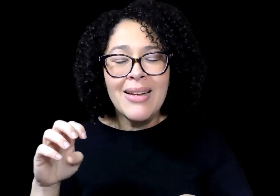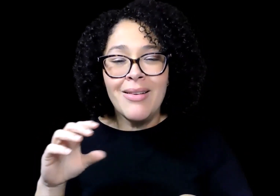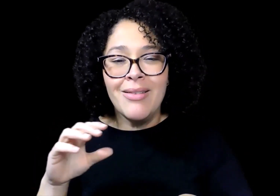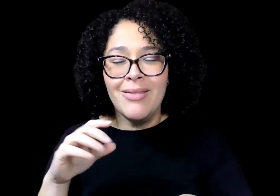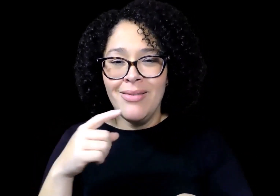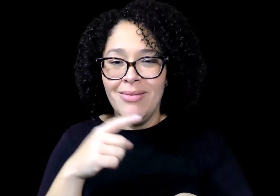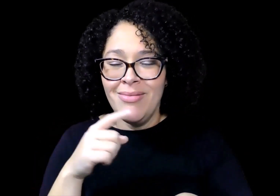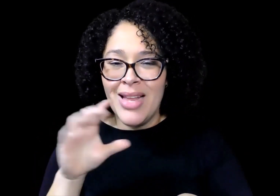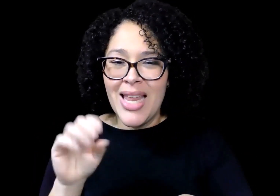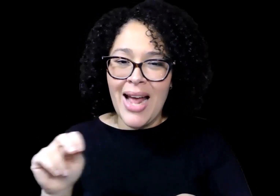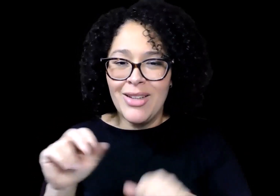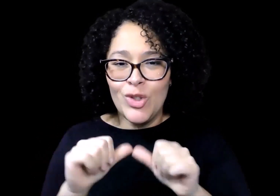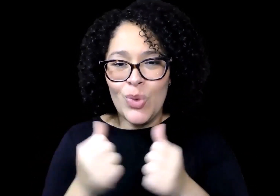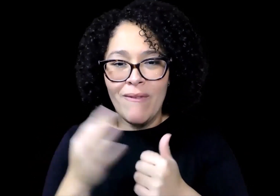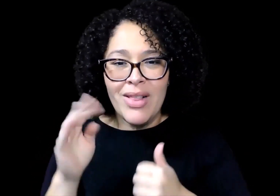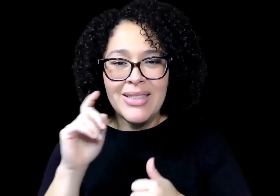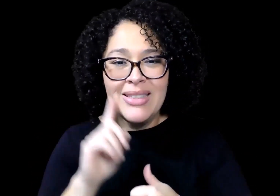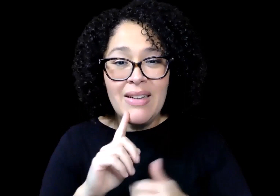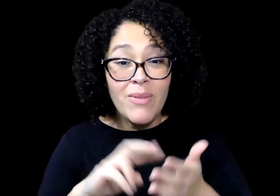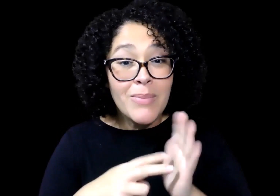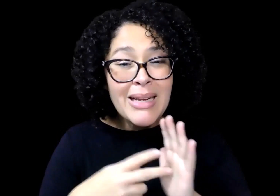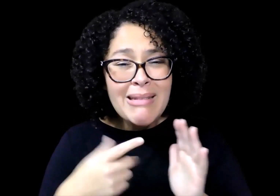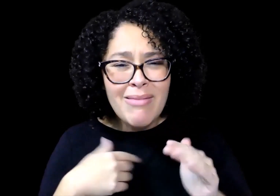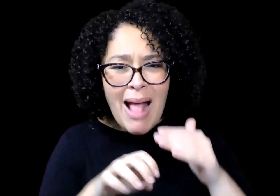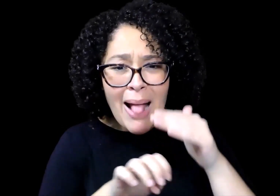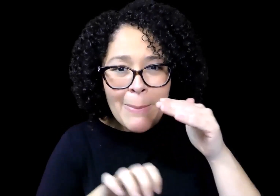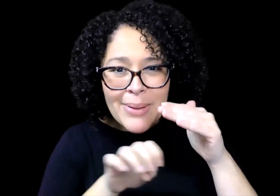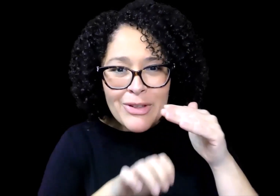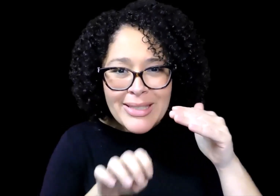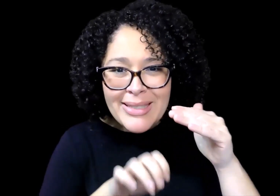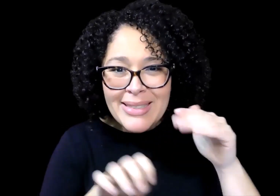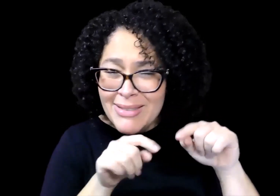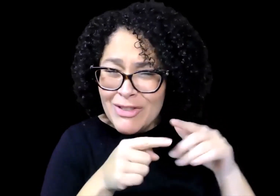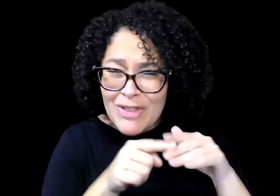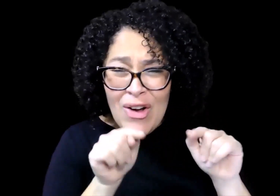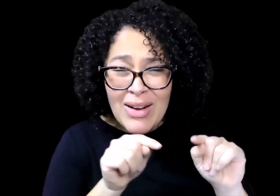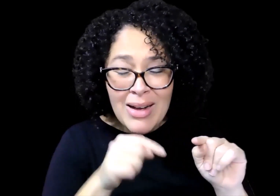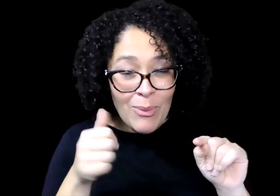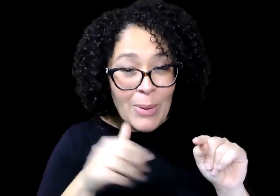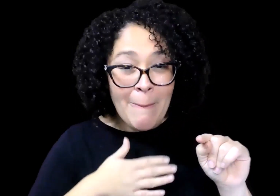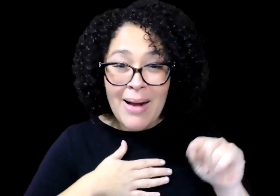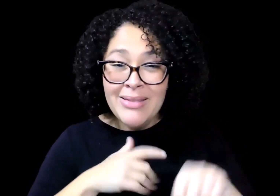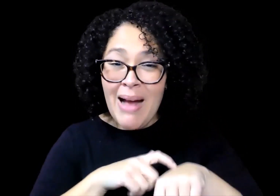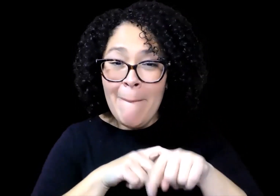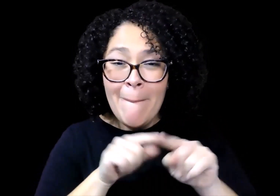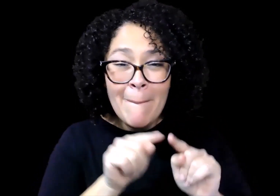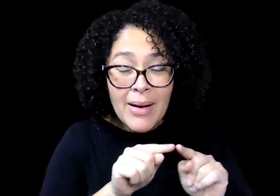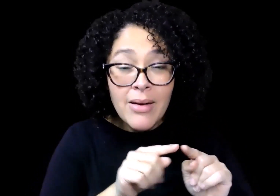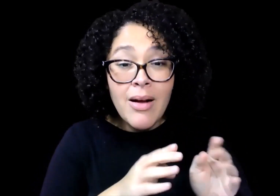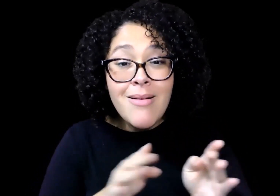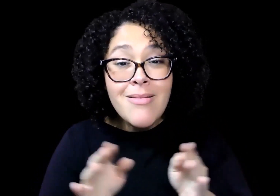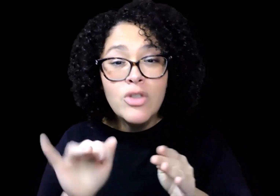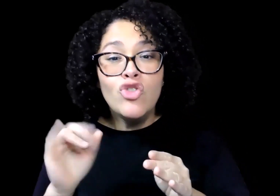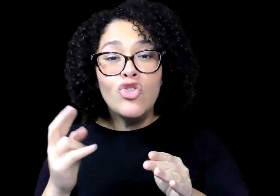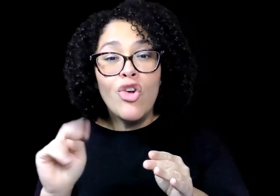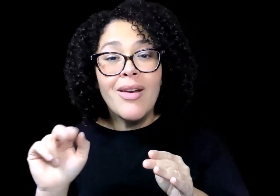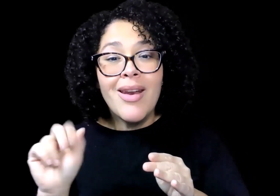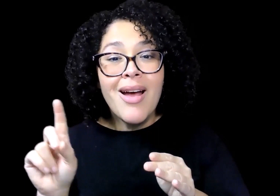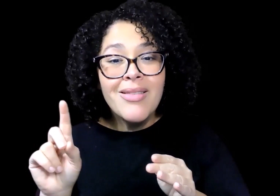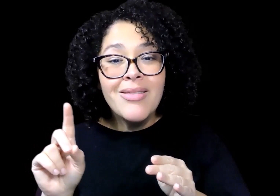belonged to the peewee organization and it was just for elementary school kids and then it